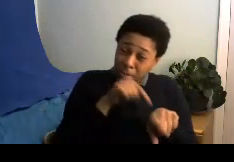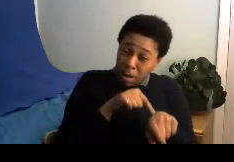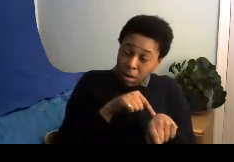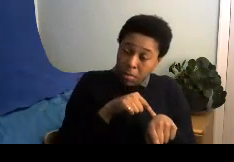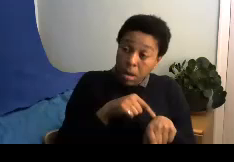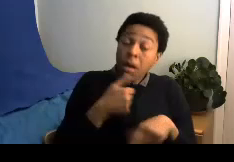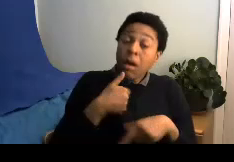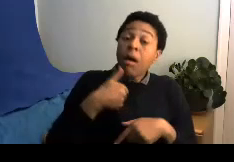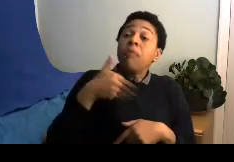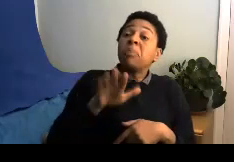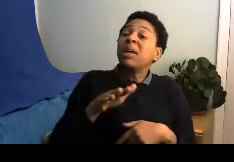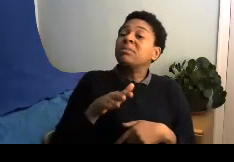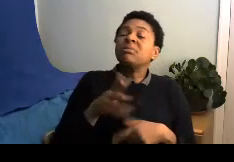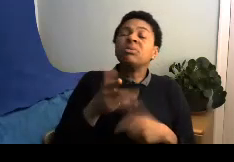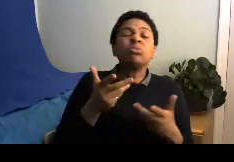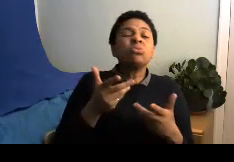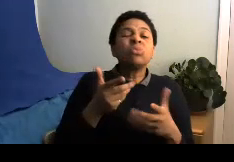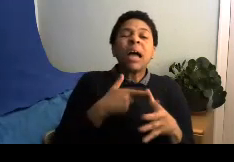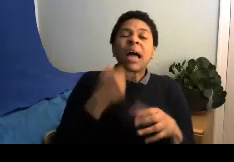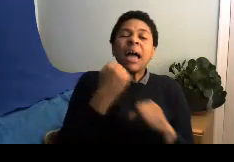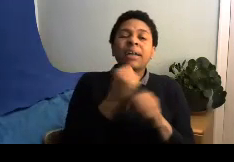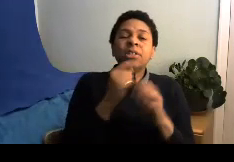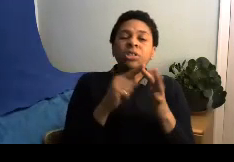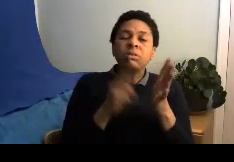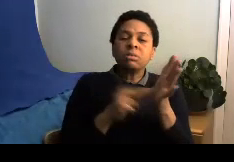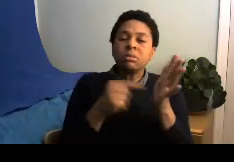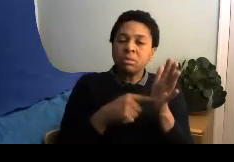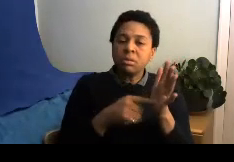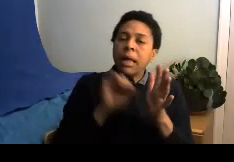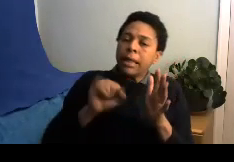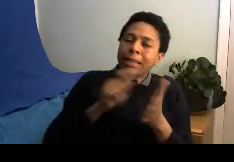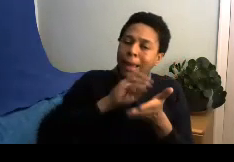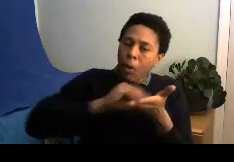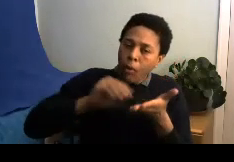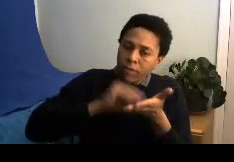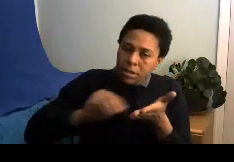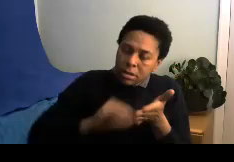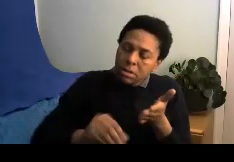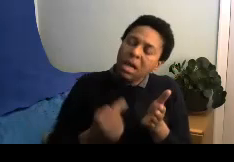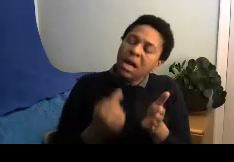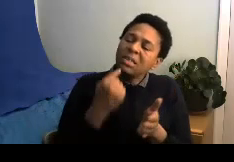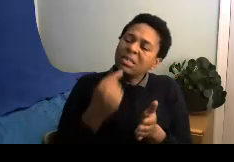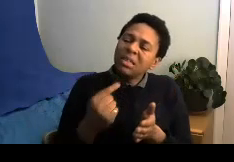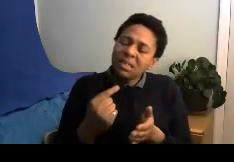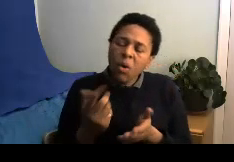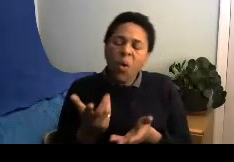agents officers before and they've said, you know, why don't you just do this, like, you know, [incomprehensible]